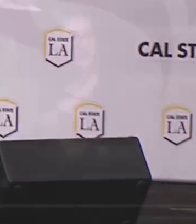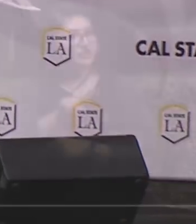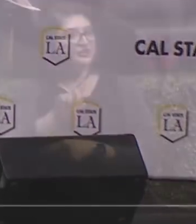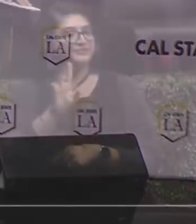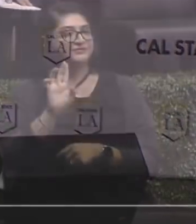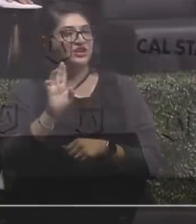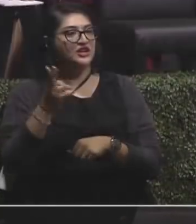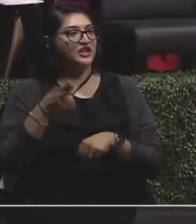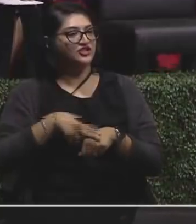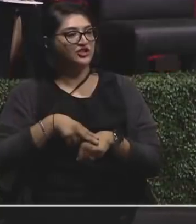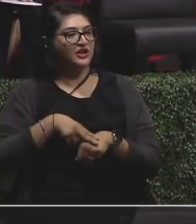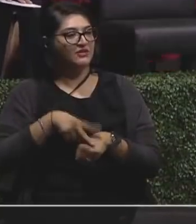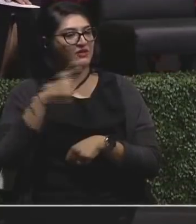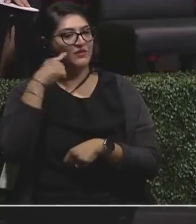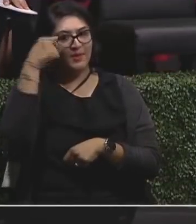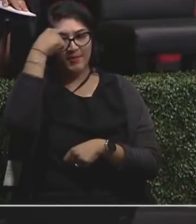I WANT TO INTRODUCE ONE MORE VERY IMPORTANT PERSON.